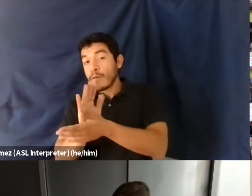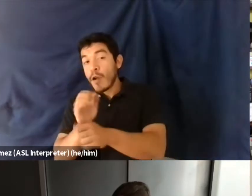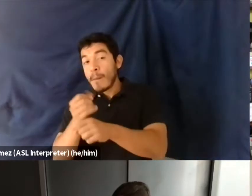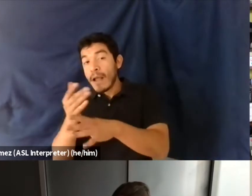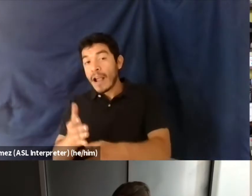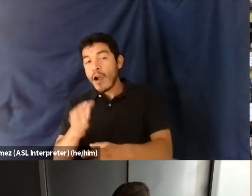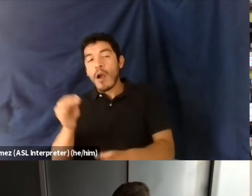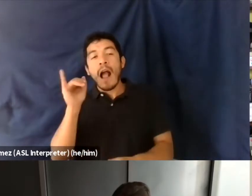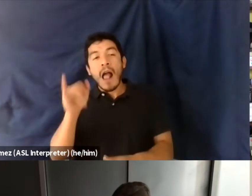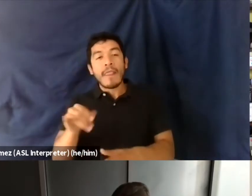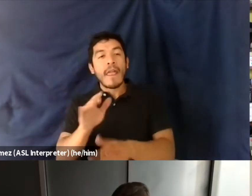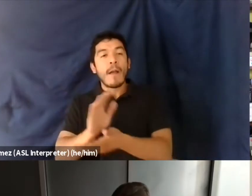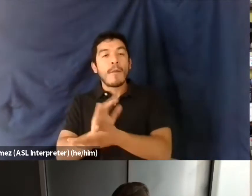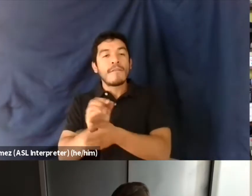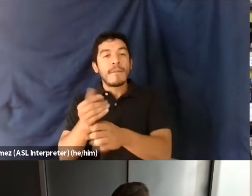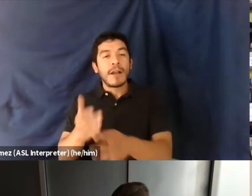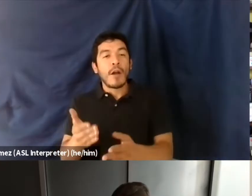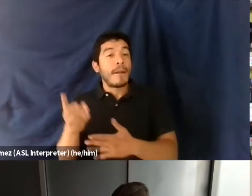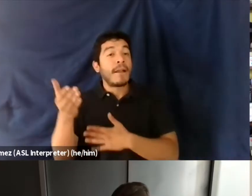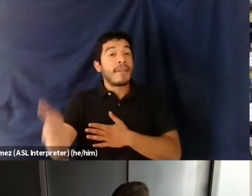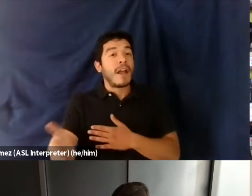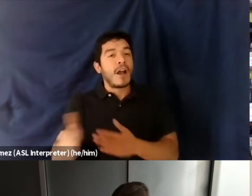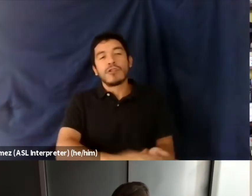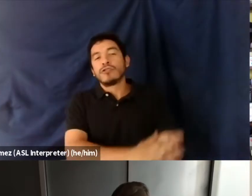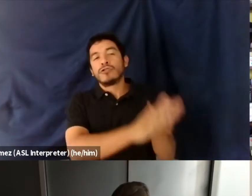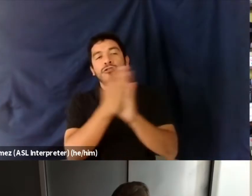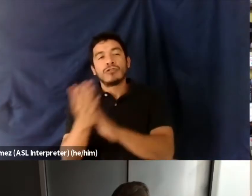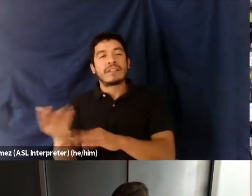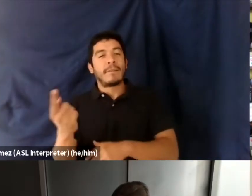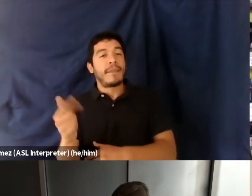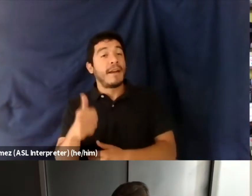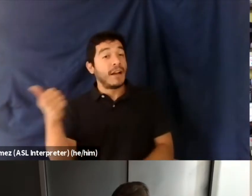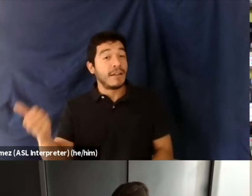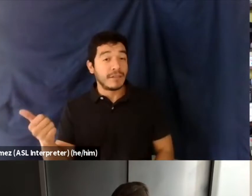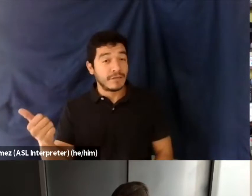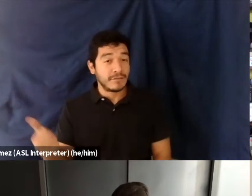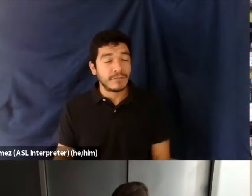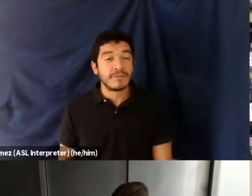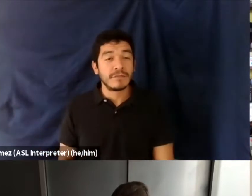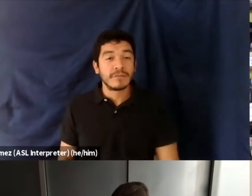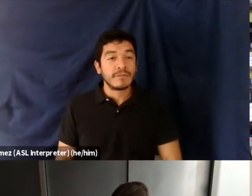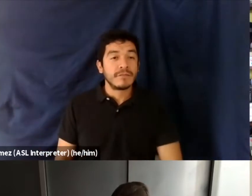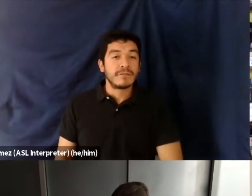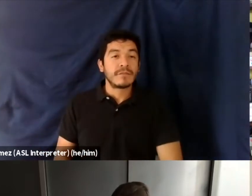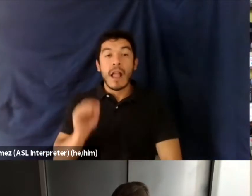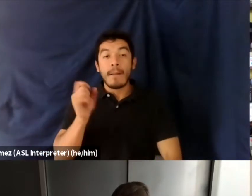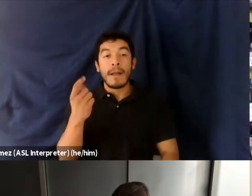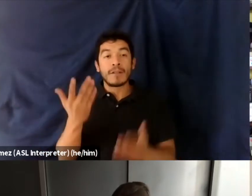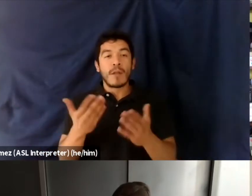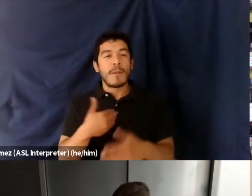of the filmmaker being there, it turns into something else. Max probably has a better list than I do.